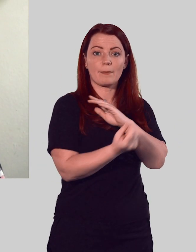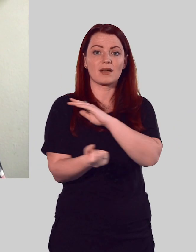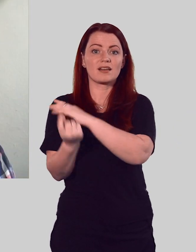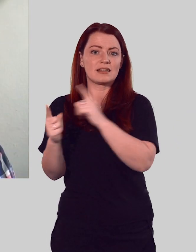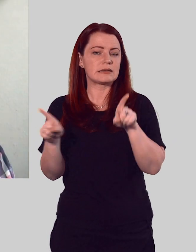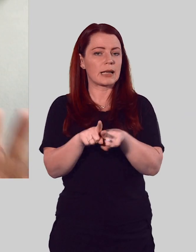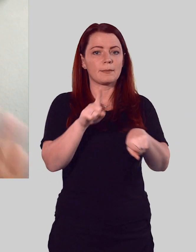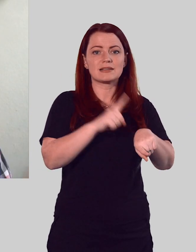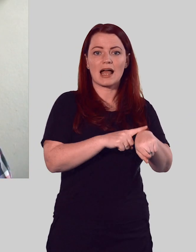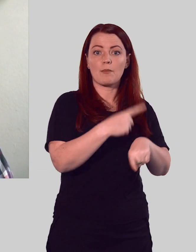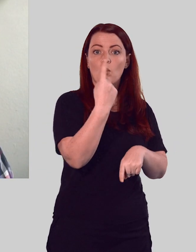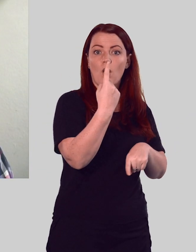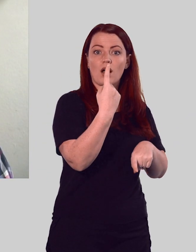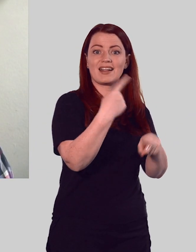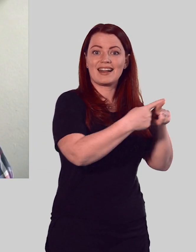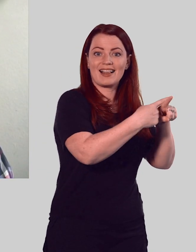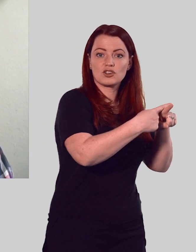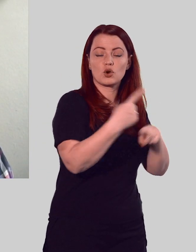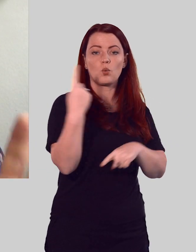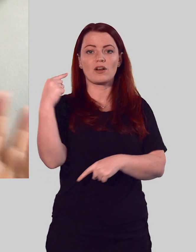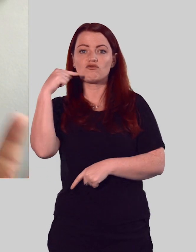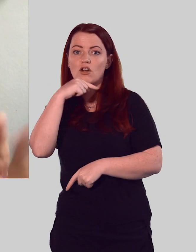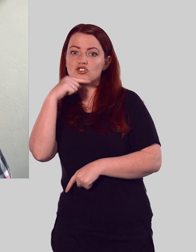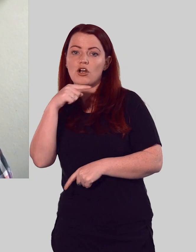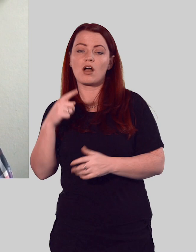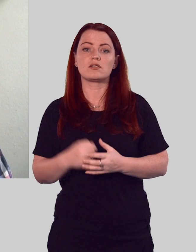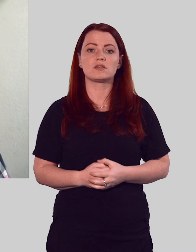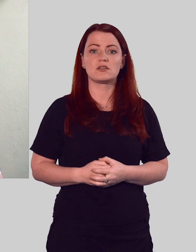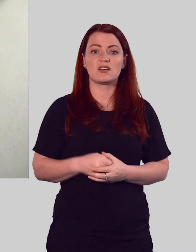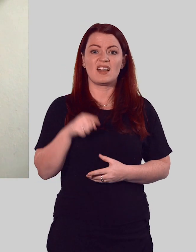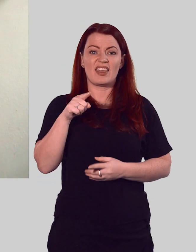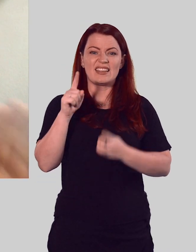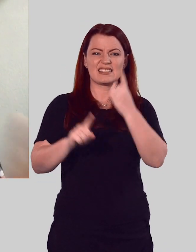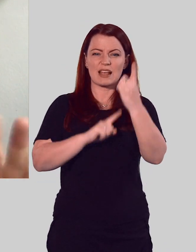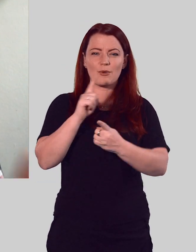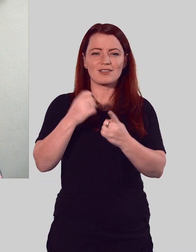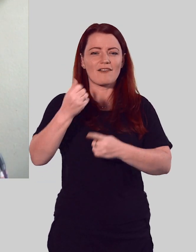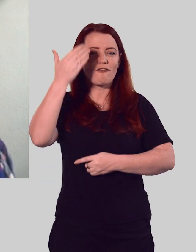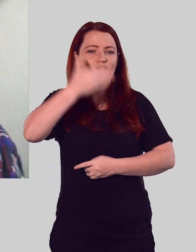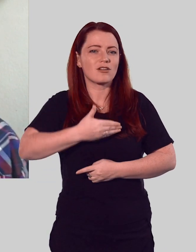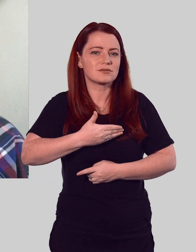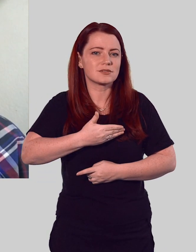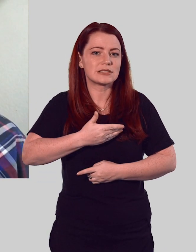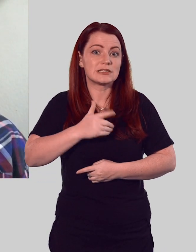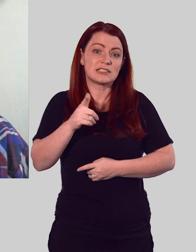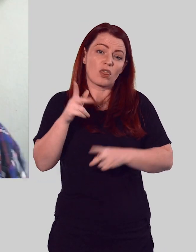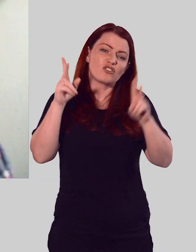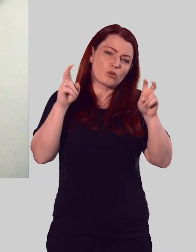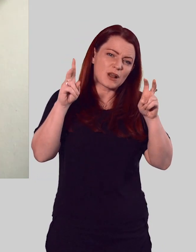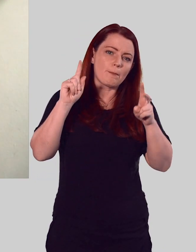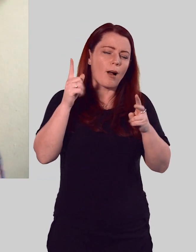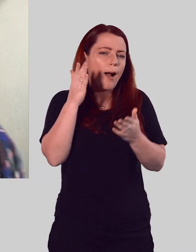These seminars all had a façade so the subject being talked about was not really what was going on, for instance one